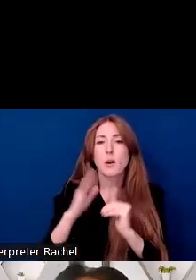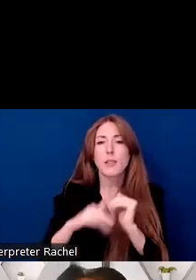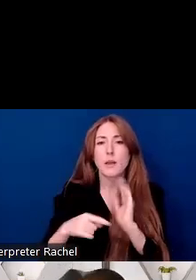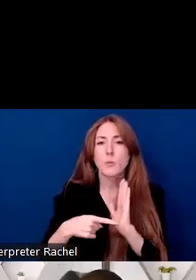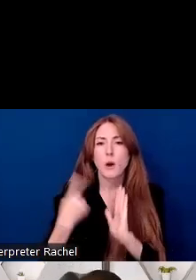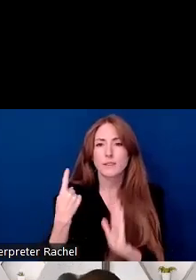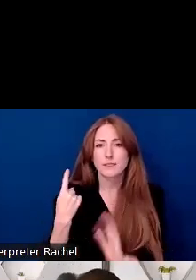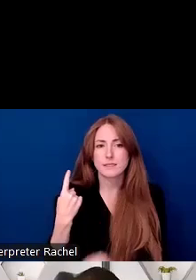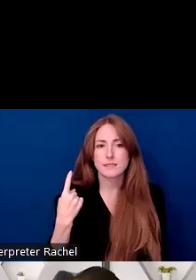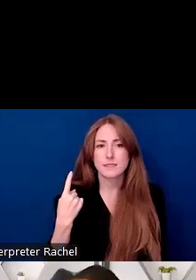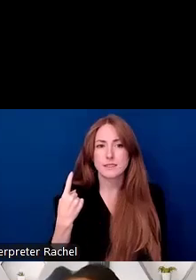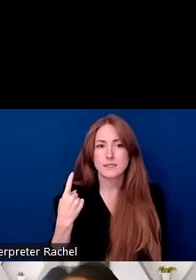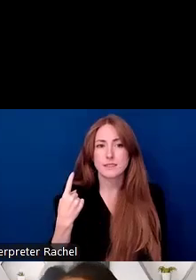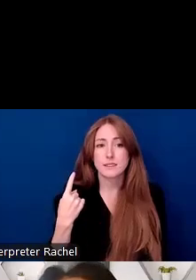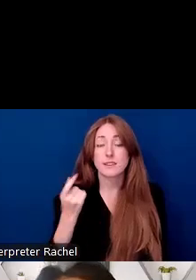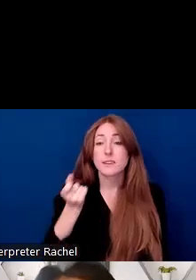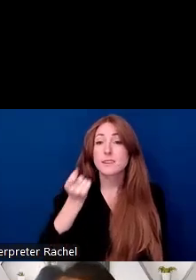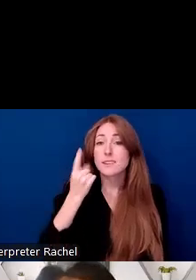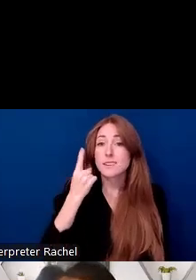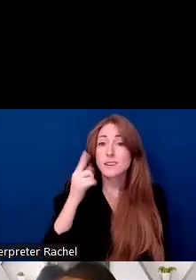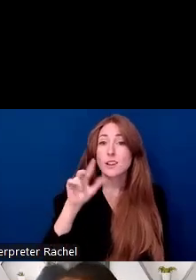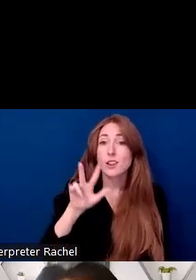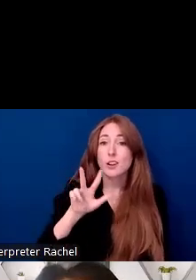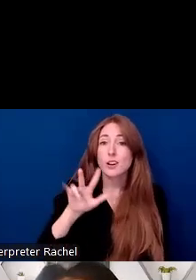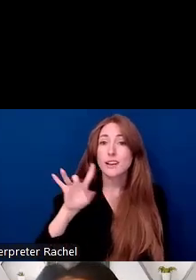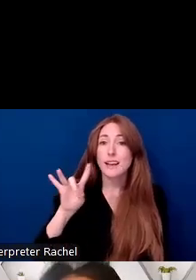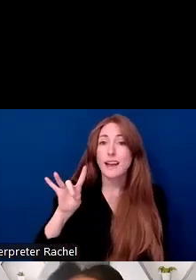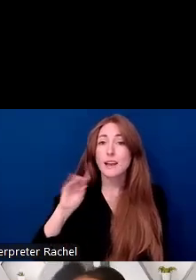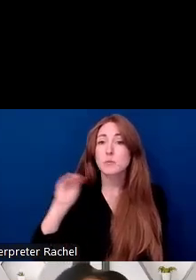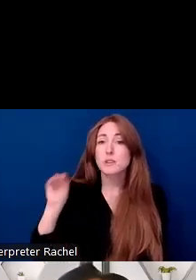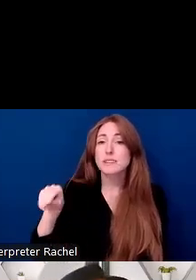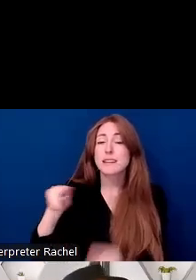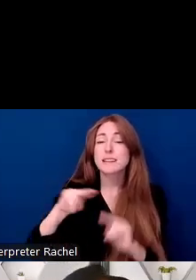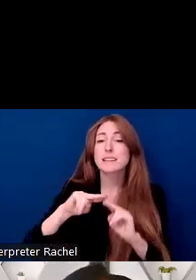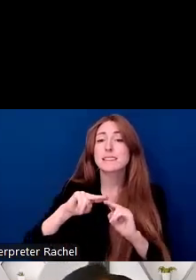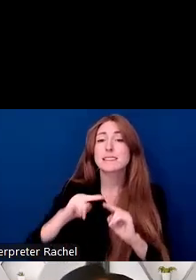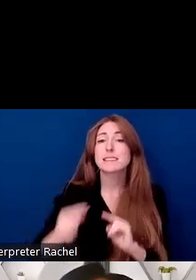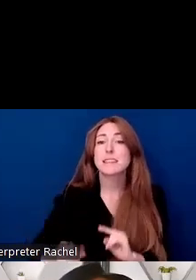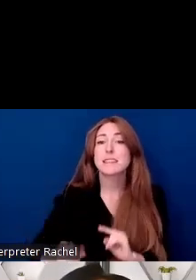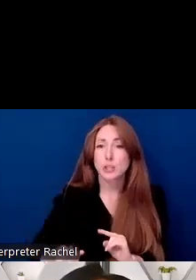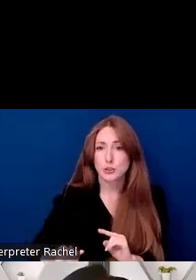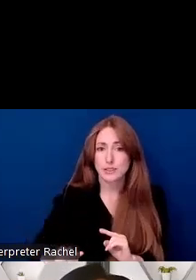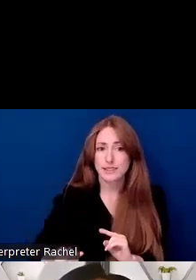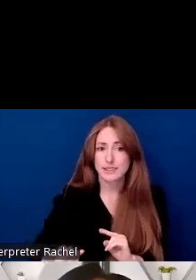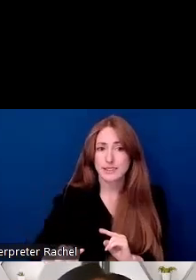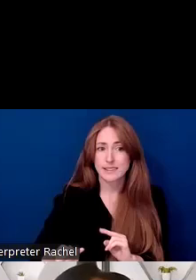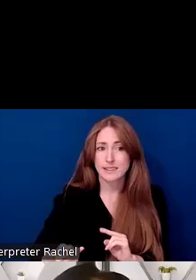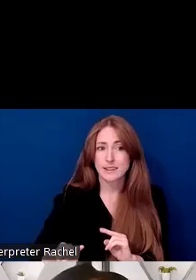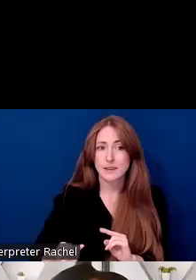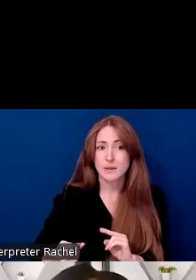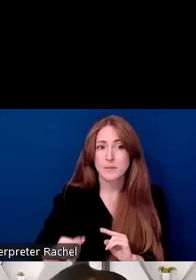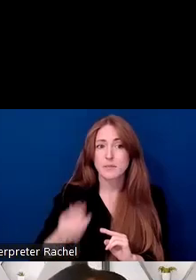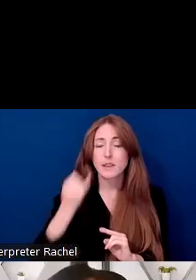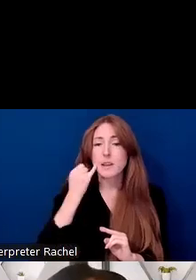while it decreased by 38% when we deliver between two and three interventions,